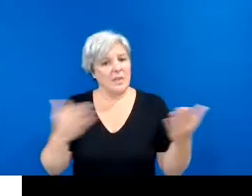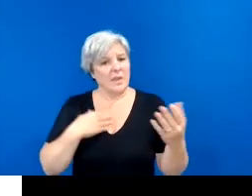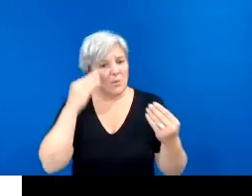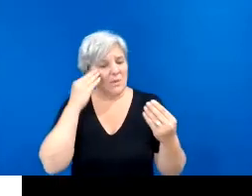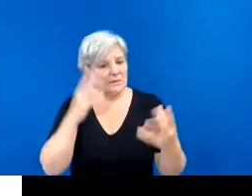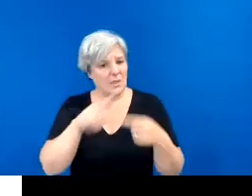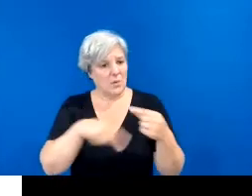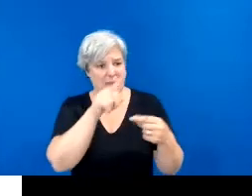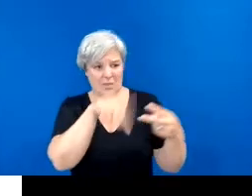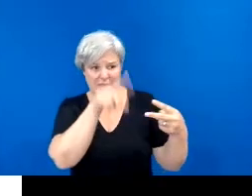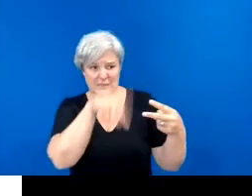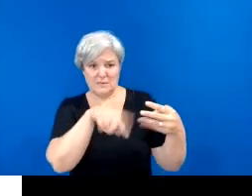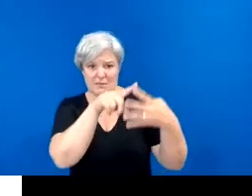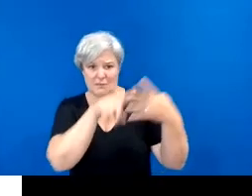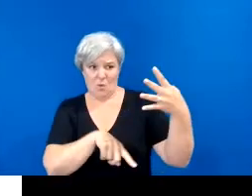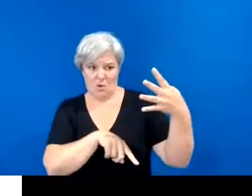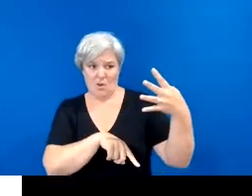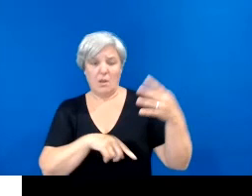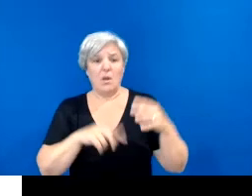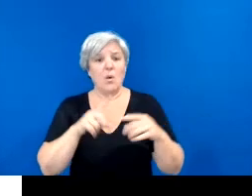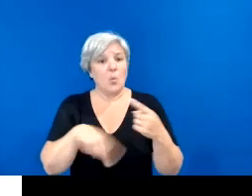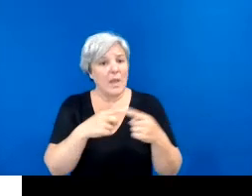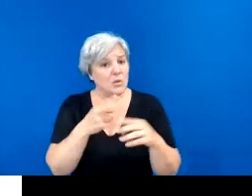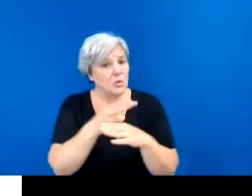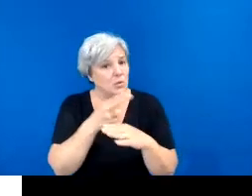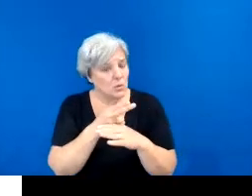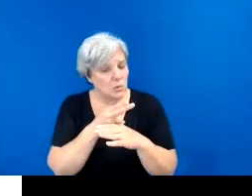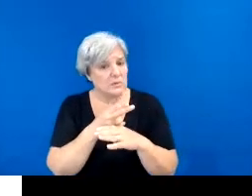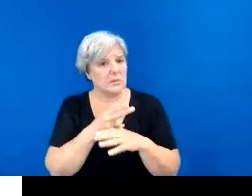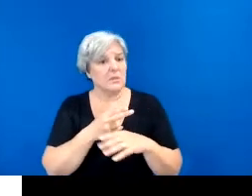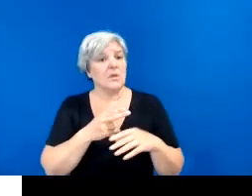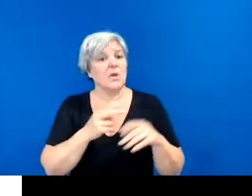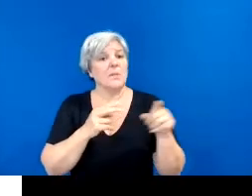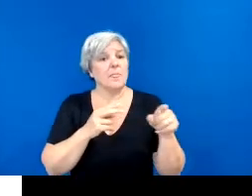is when using them at the very least use the use guidelines.